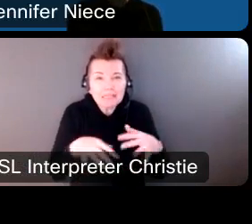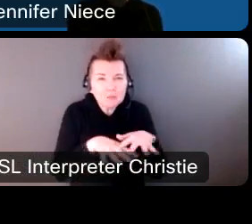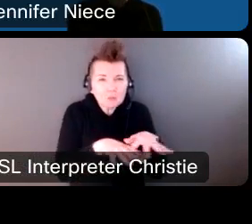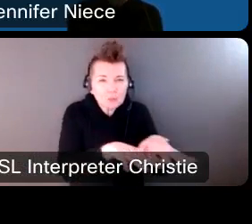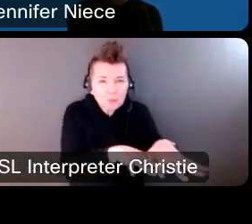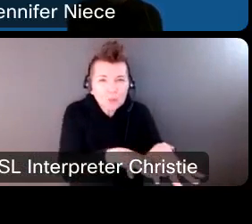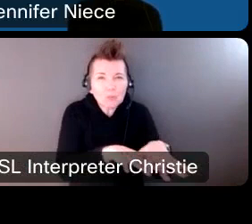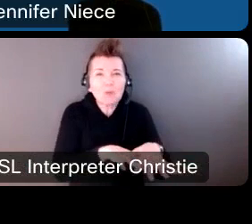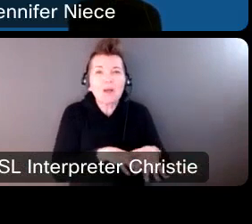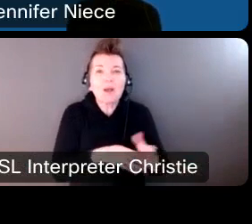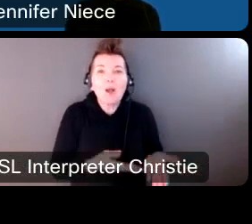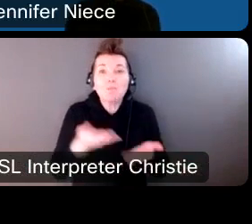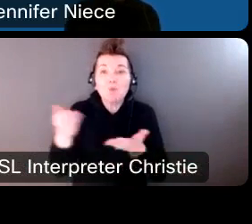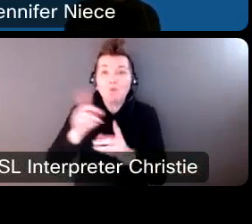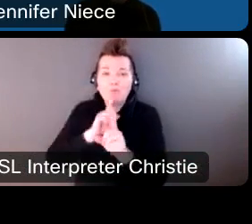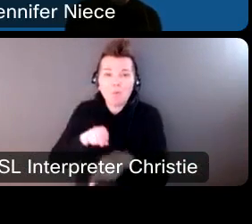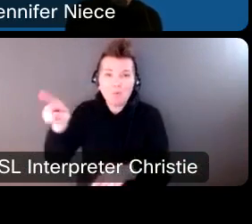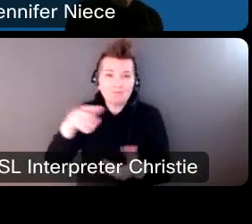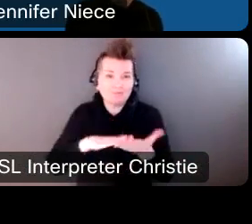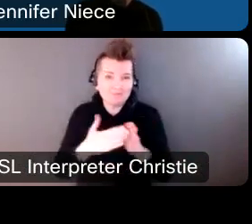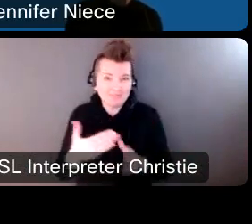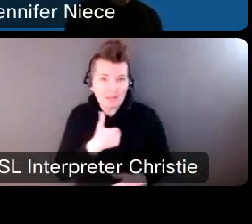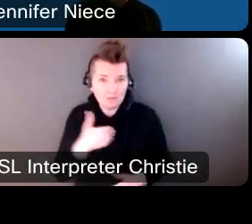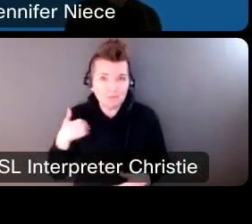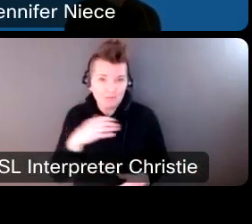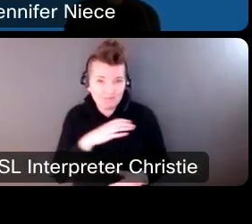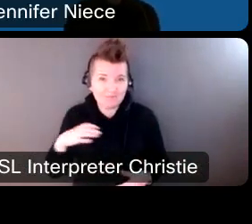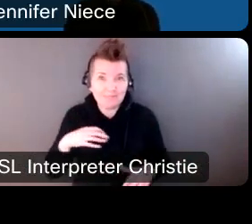Next slide.